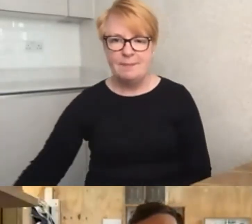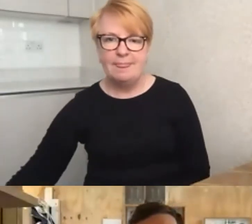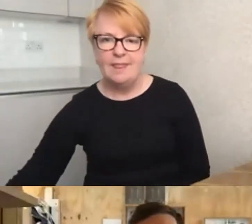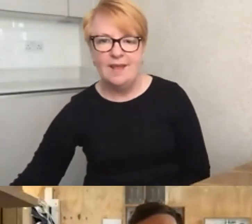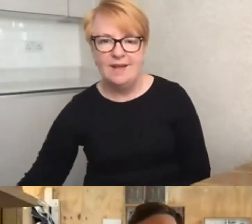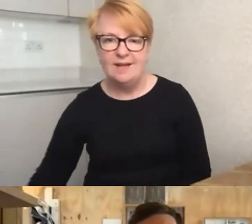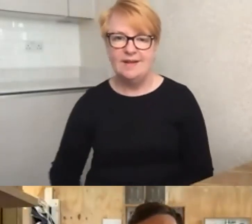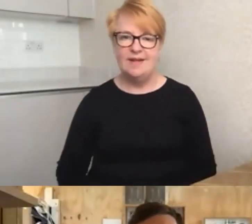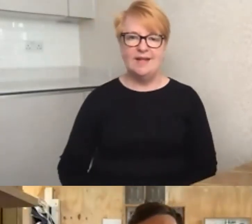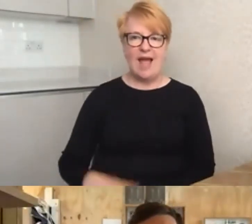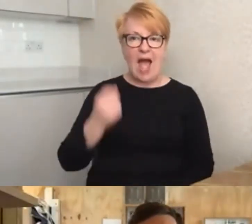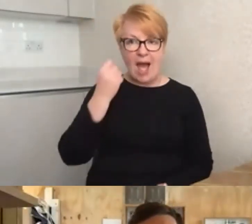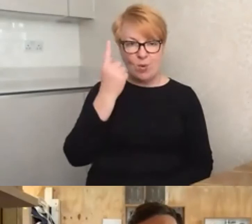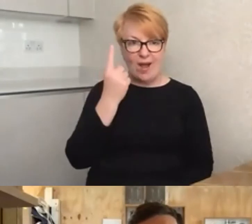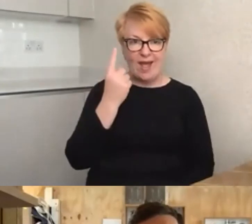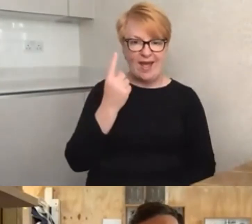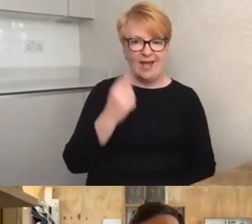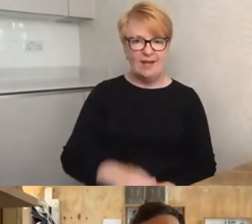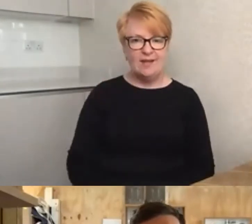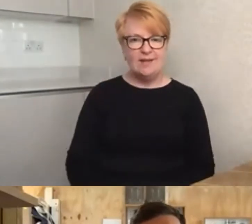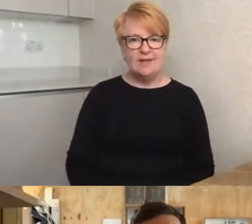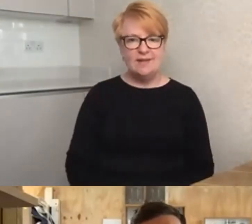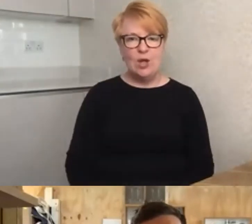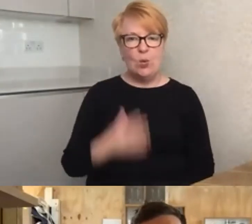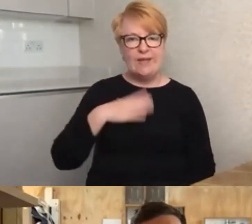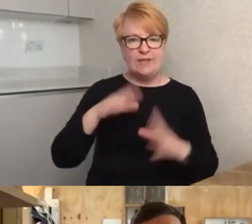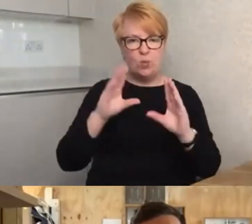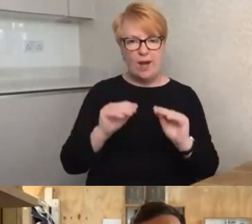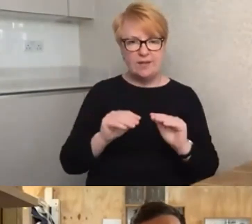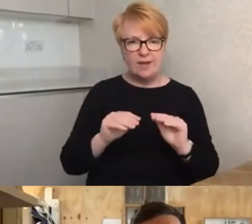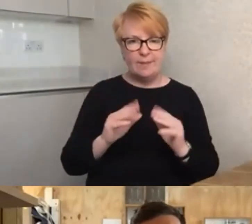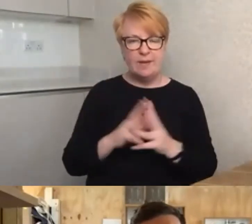of the fact that we know we need to wind up. Nephertiti, was there anything you wanted to say